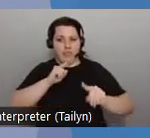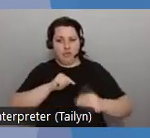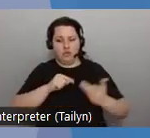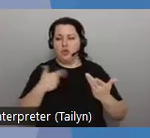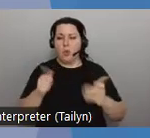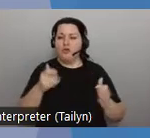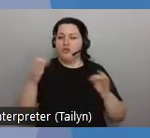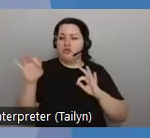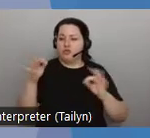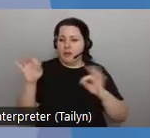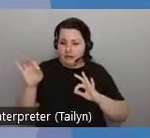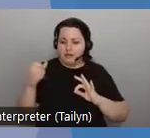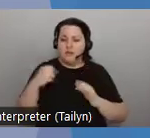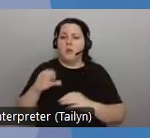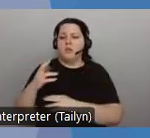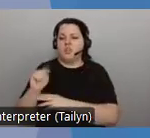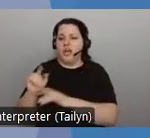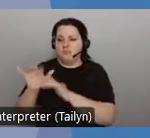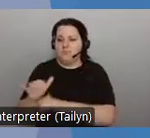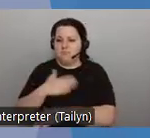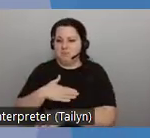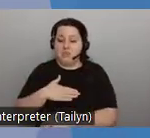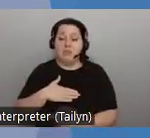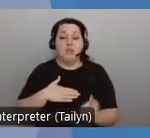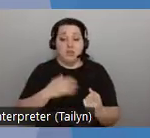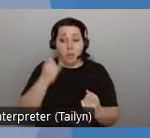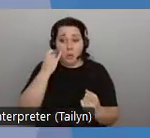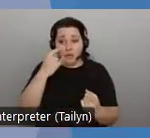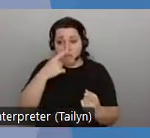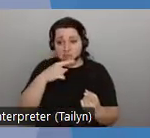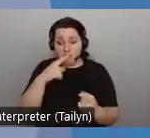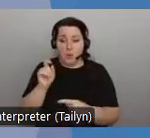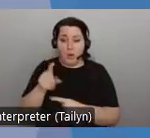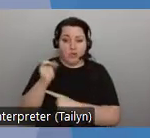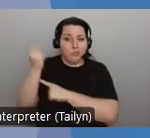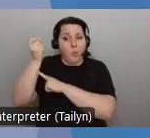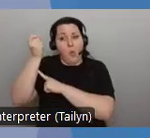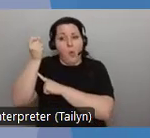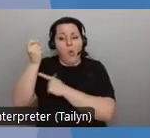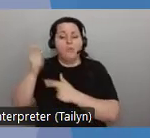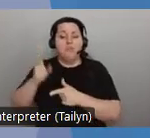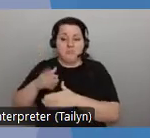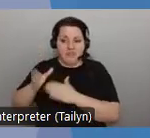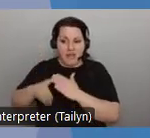we want to make sure we are trying to minimize distractions for people. So if you can, please hold your